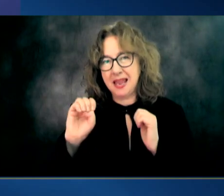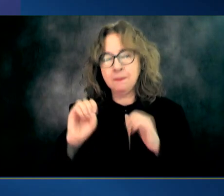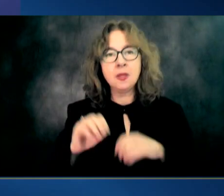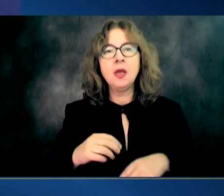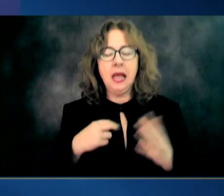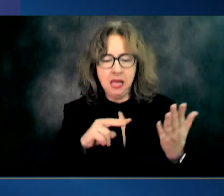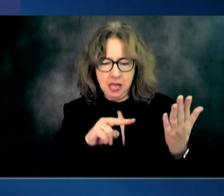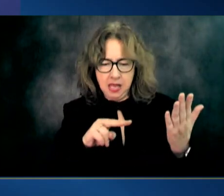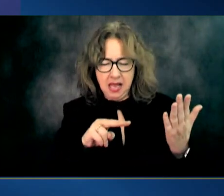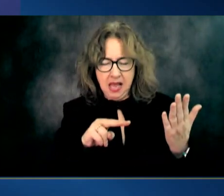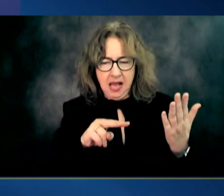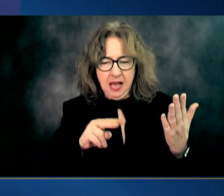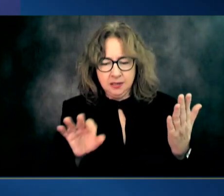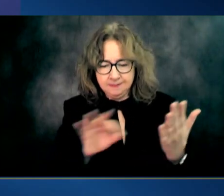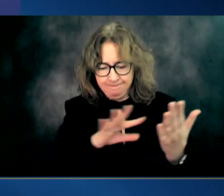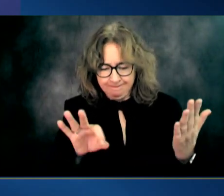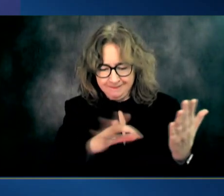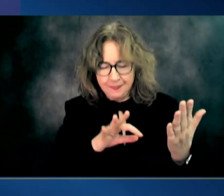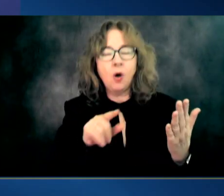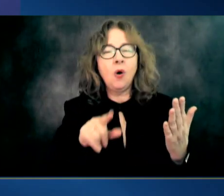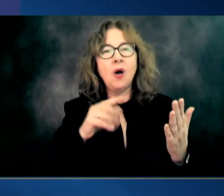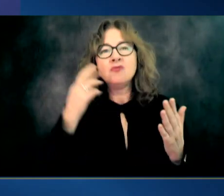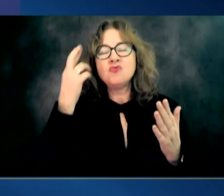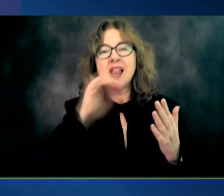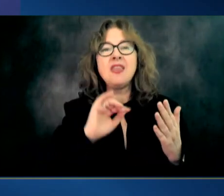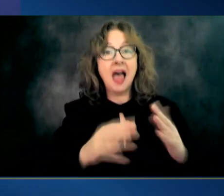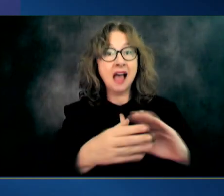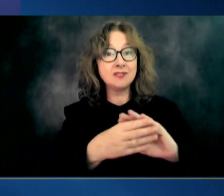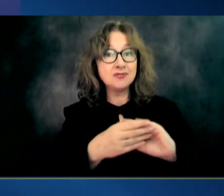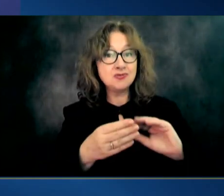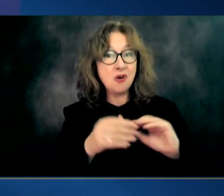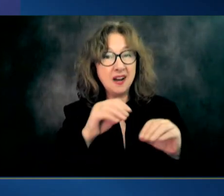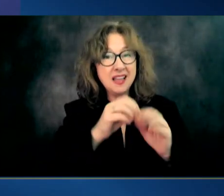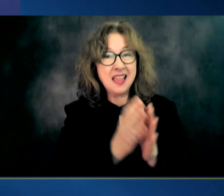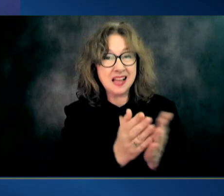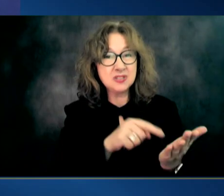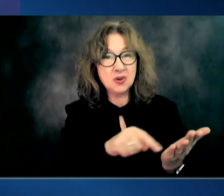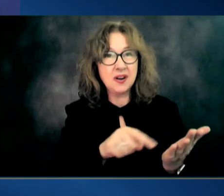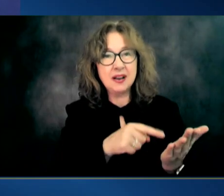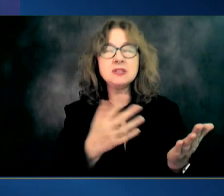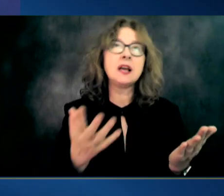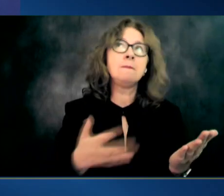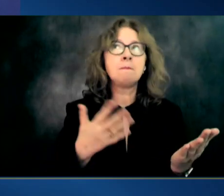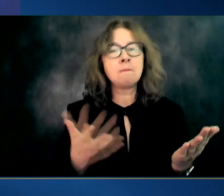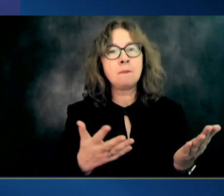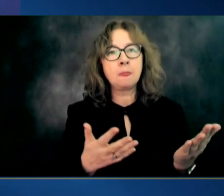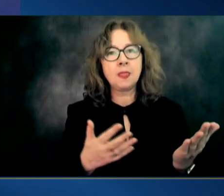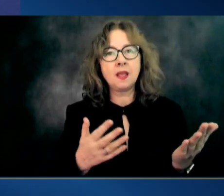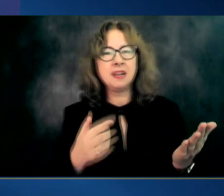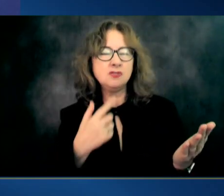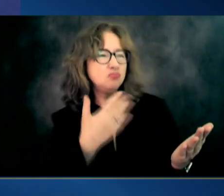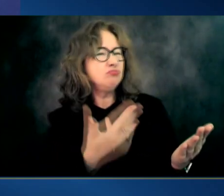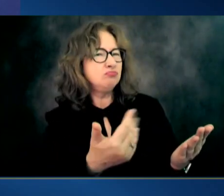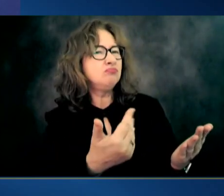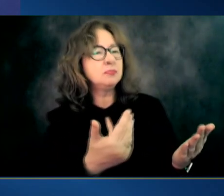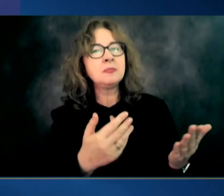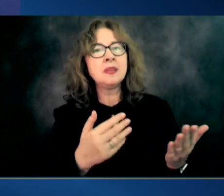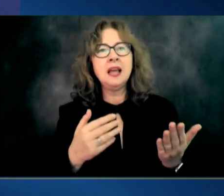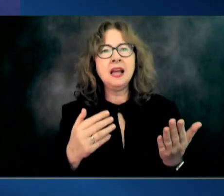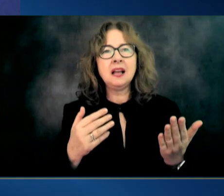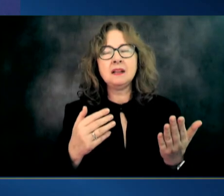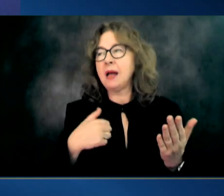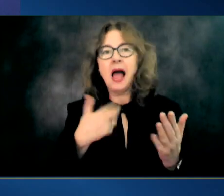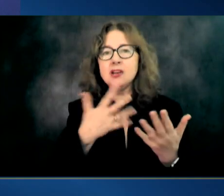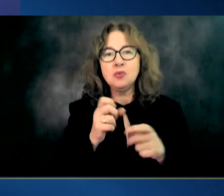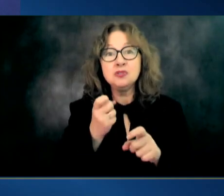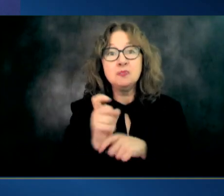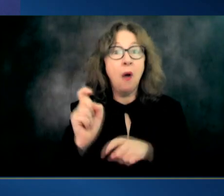the story of stay with me without -- I guess it's a little bit of a spoiler. But it is